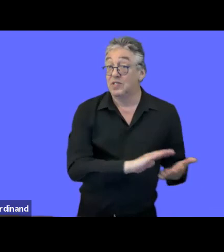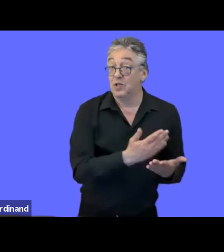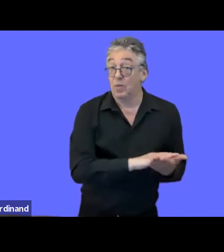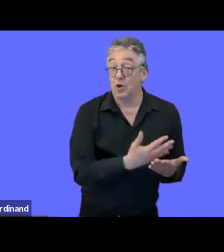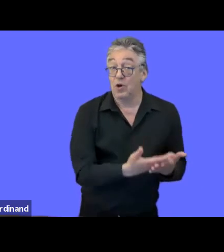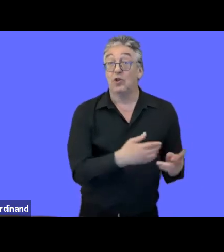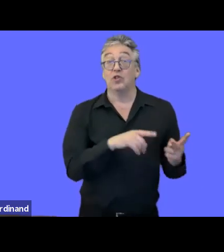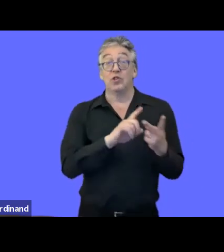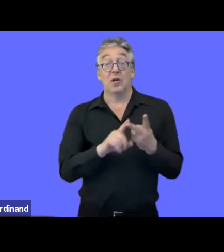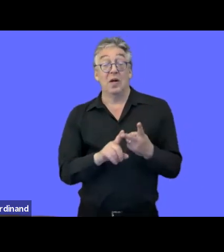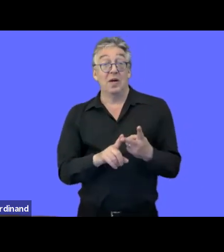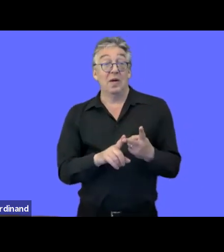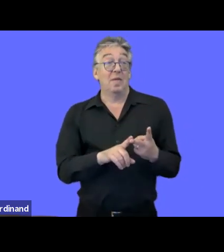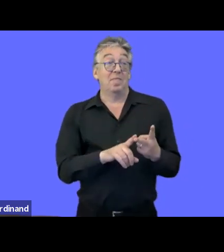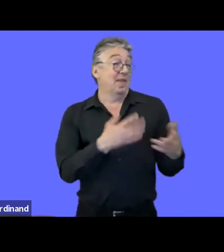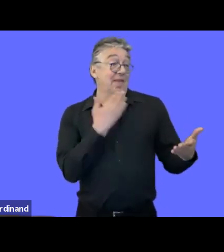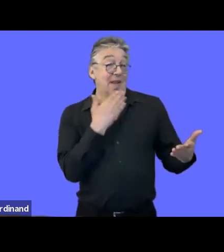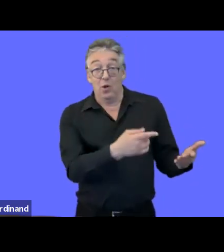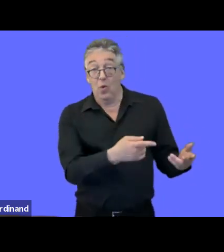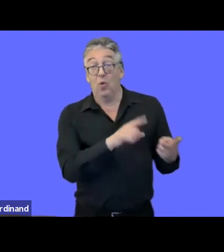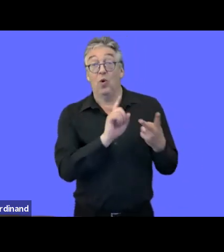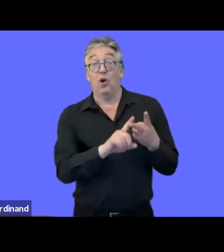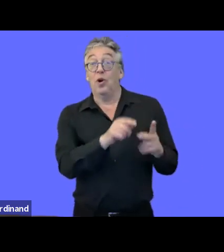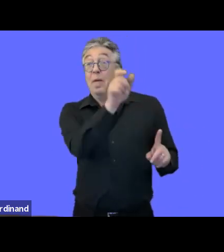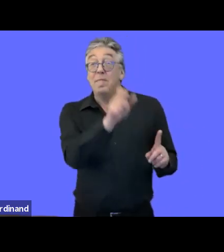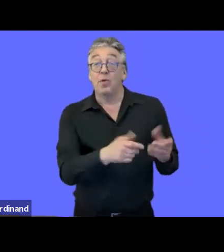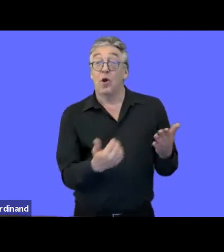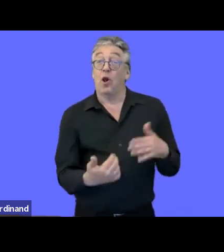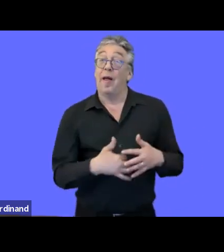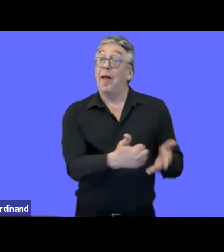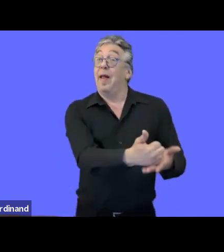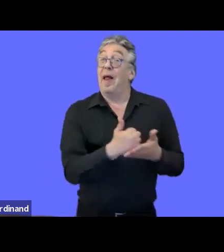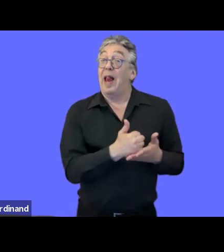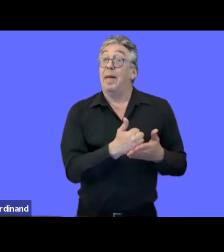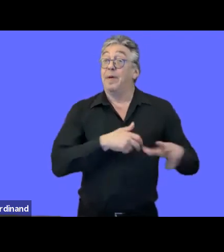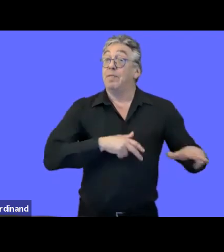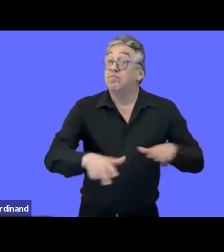the people who were involved in offering us the subtitles